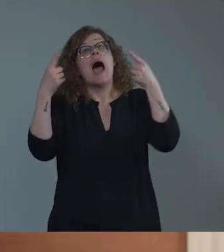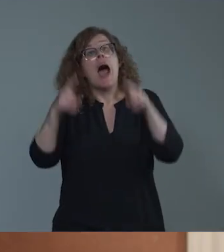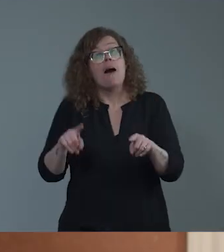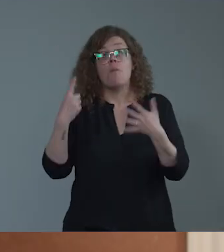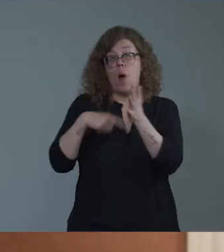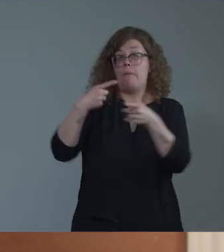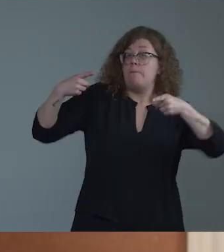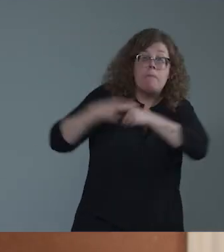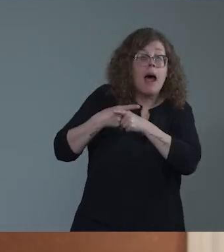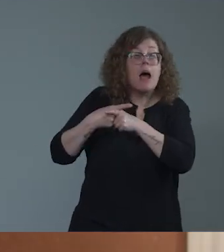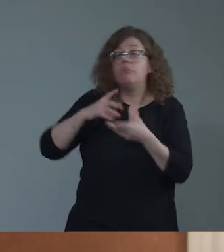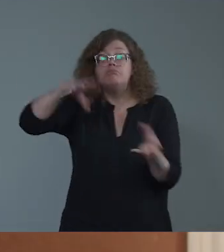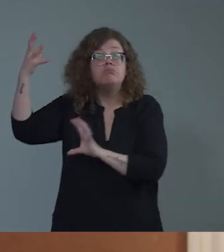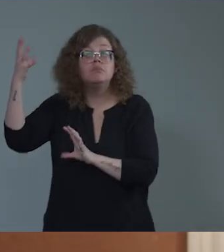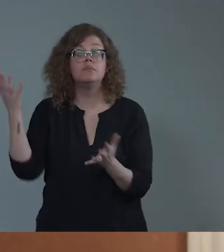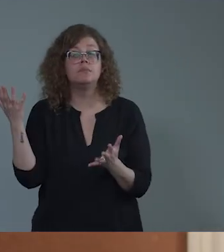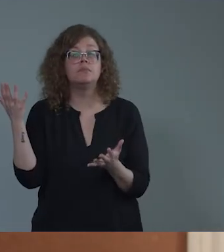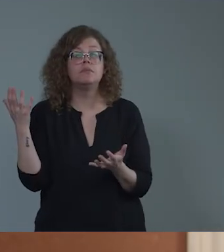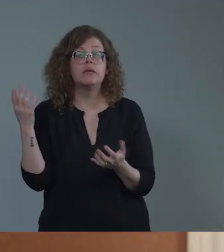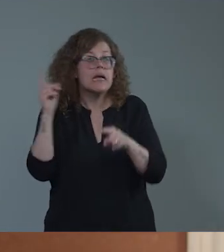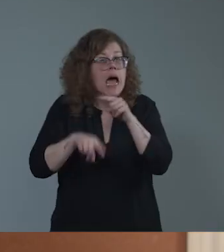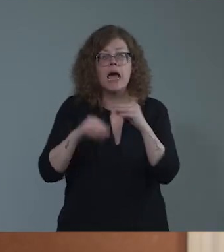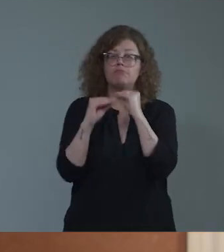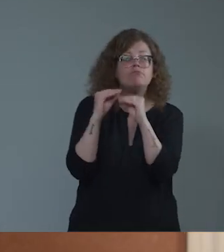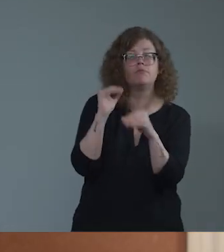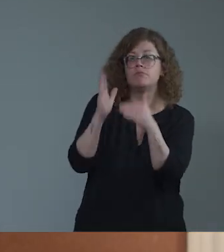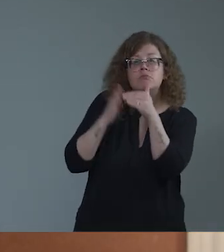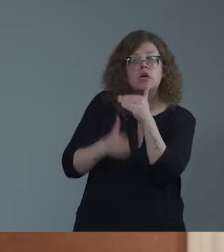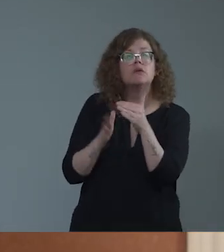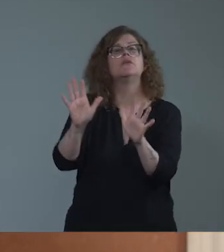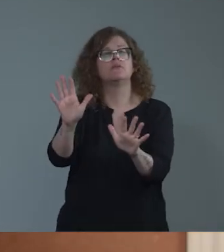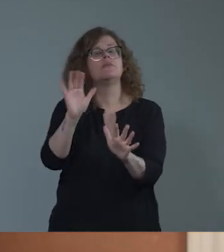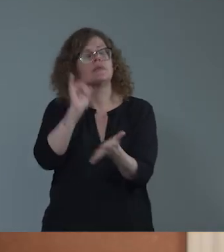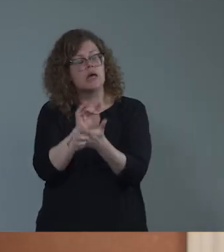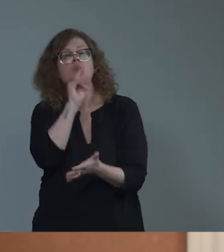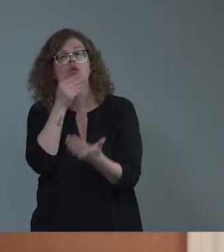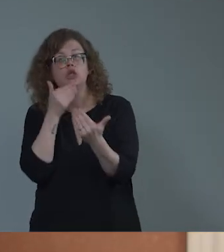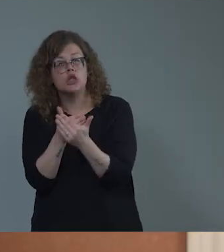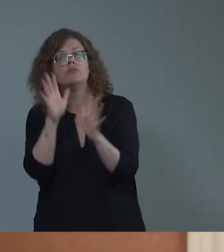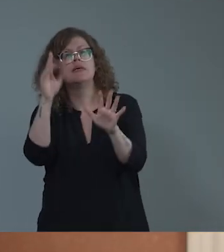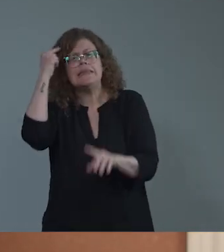We don't want it to happen, but it sometimes does that there is conflicts or things happen and projects can't be completed.